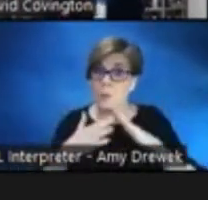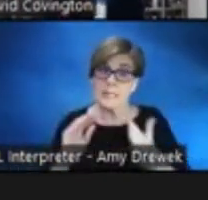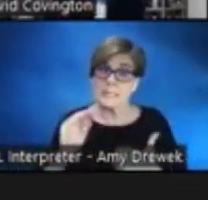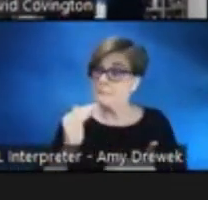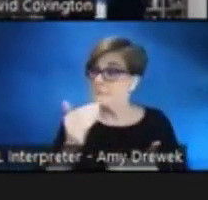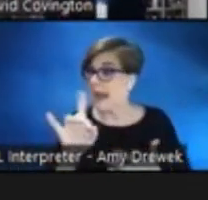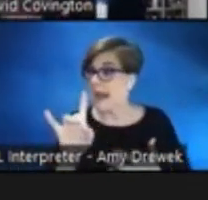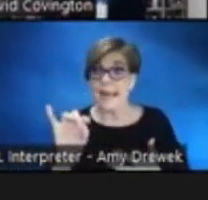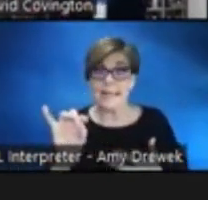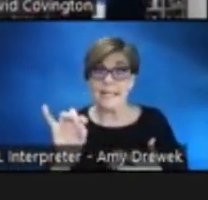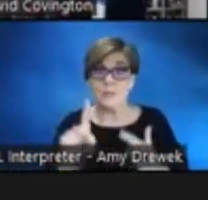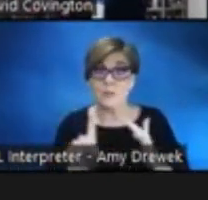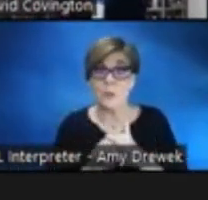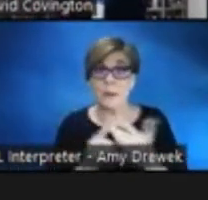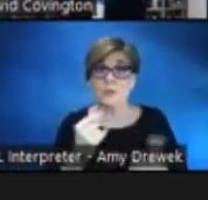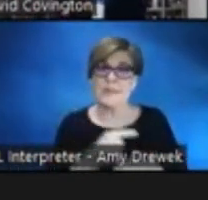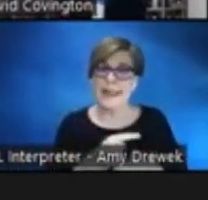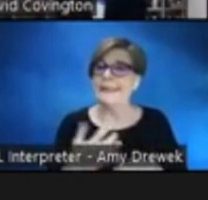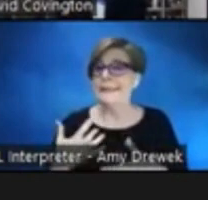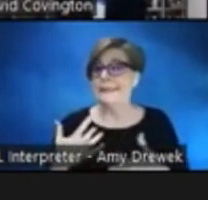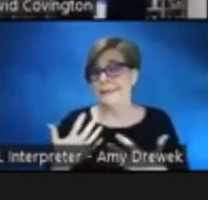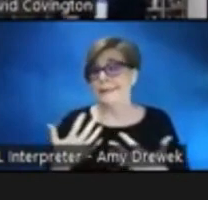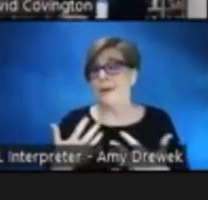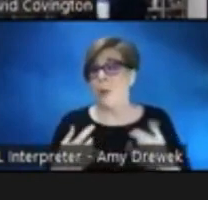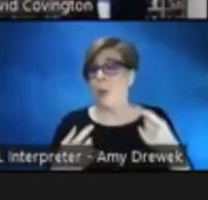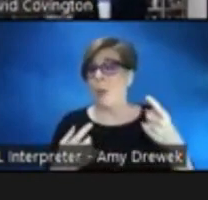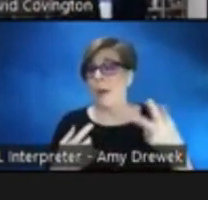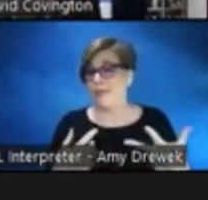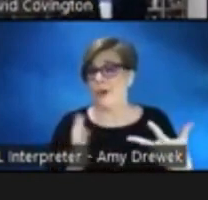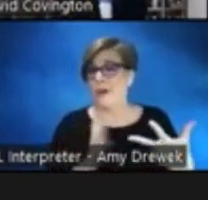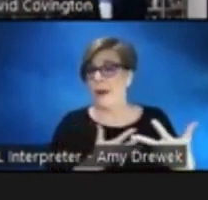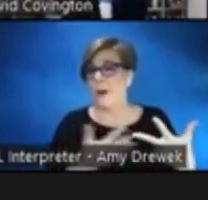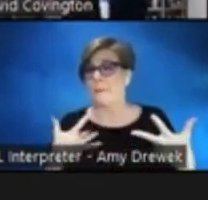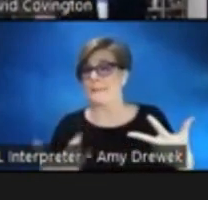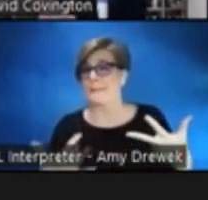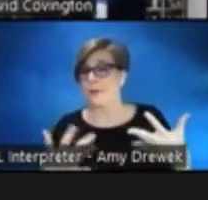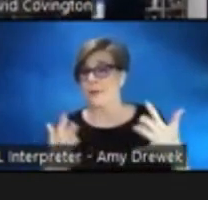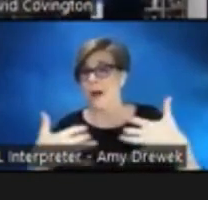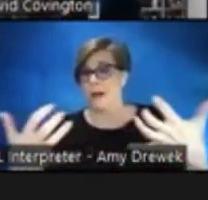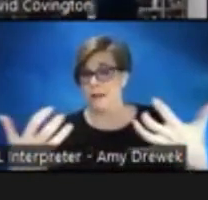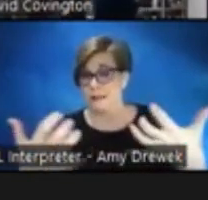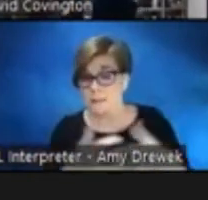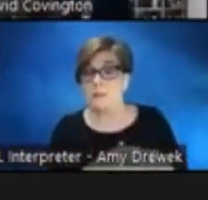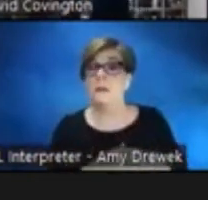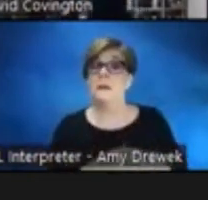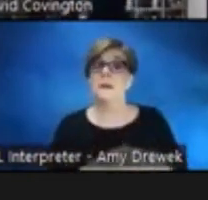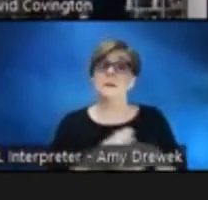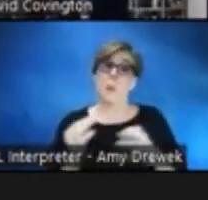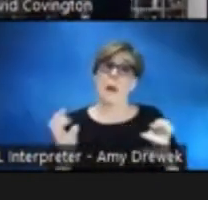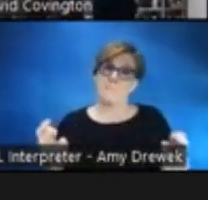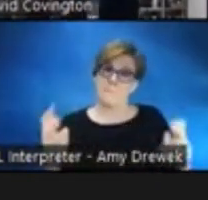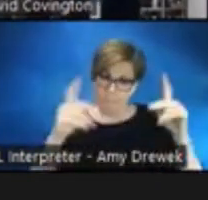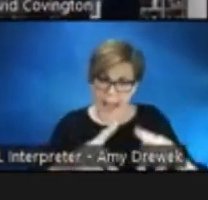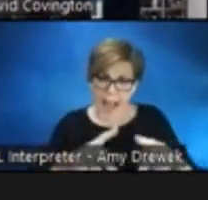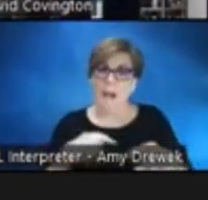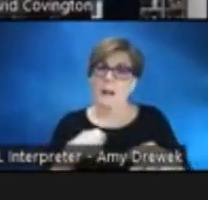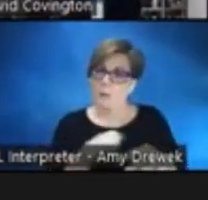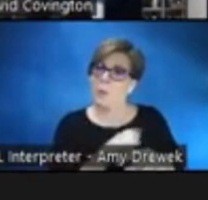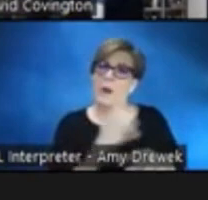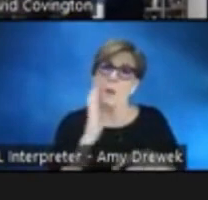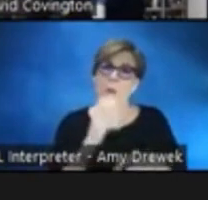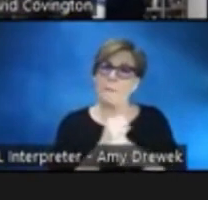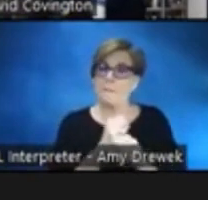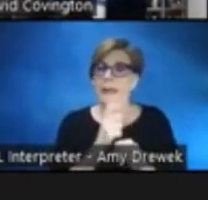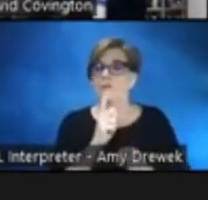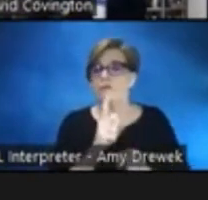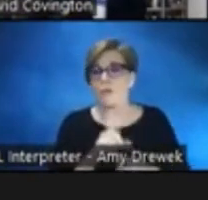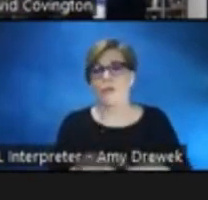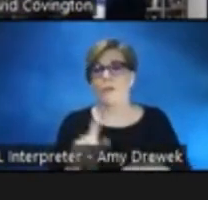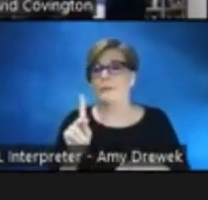WHICH IS ABOUT A THIRD, WE WILL BUILD IT BACK -- KAREN USUALLY